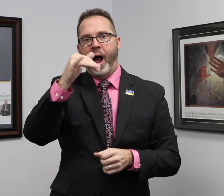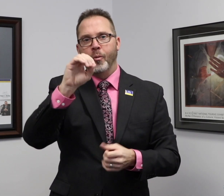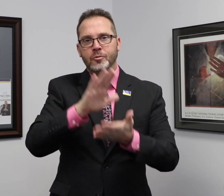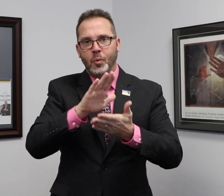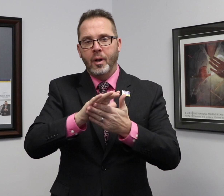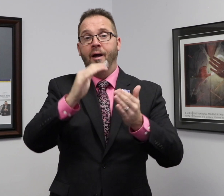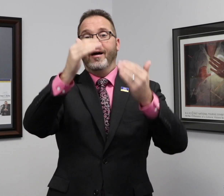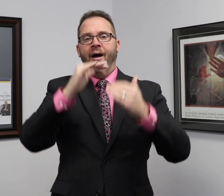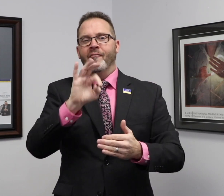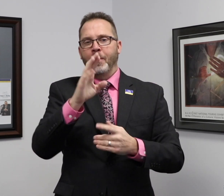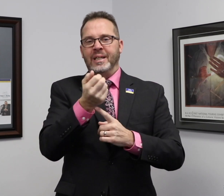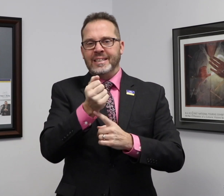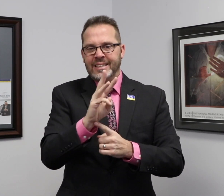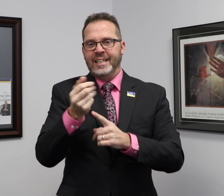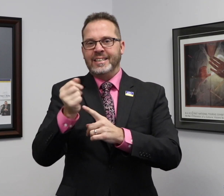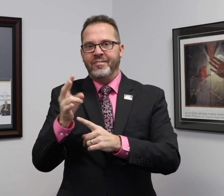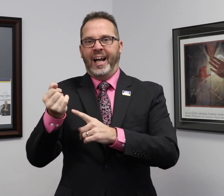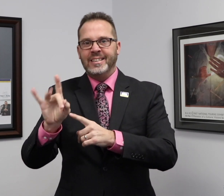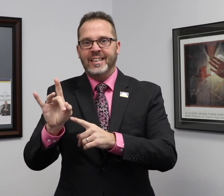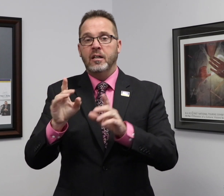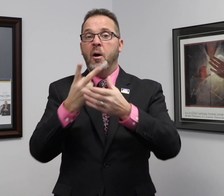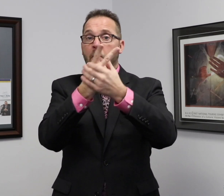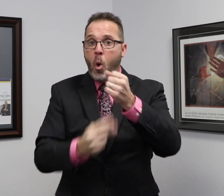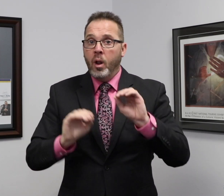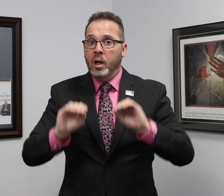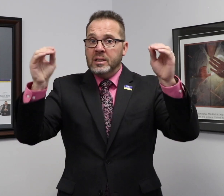the following weekend, February 16, 17 and 18. Both of our teams are now